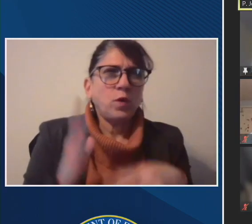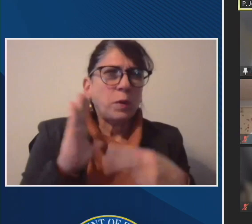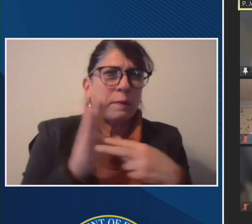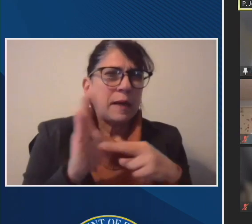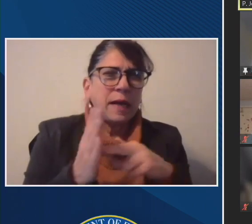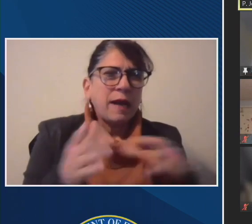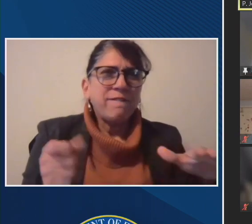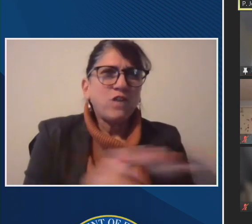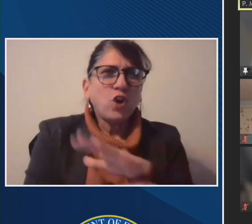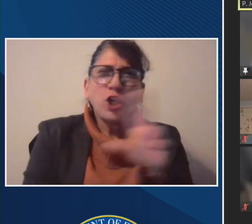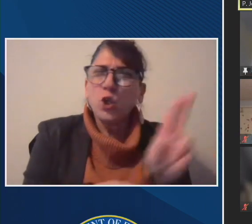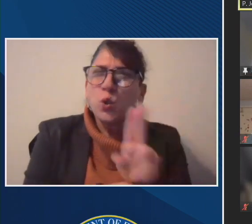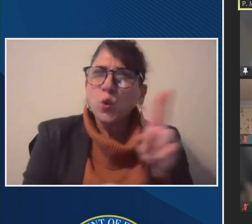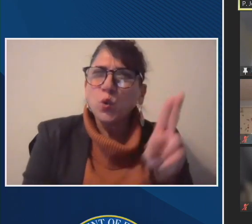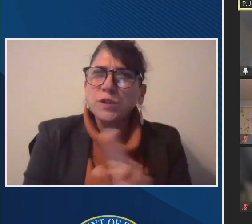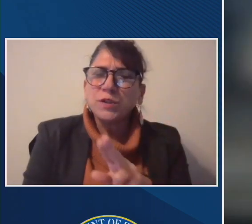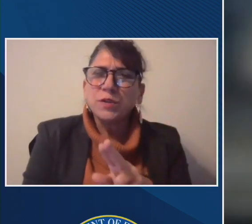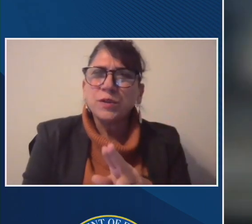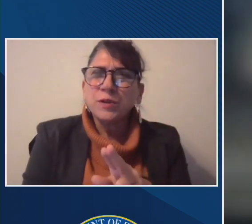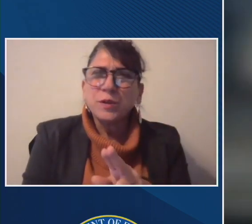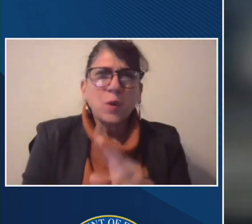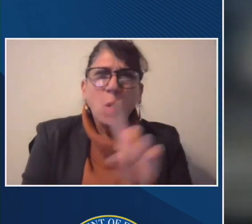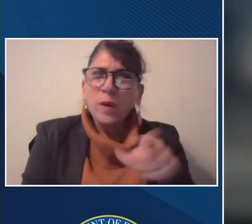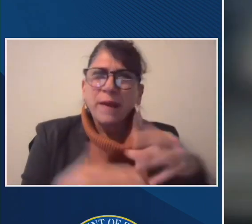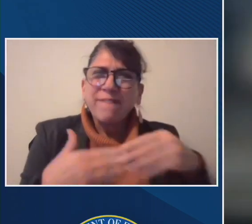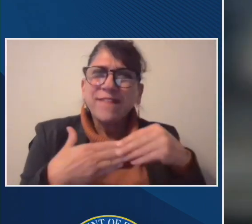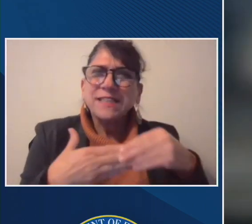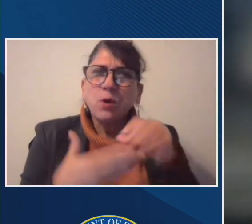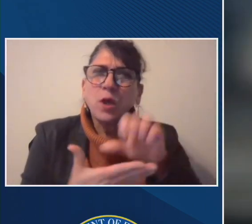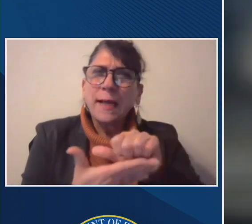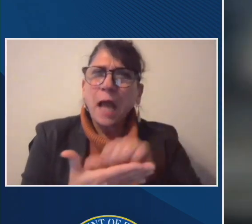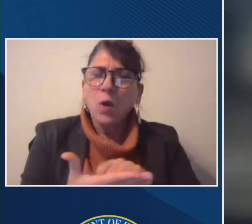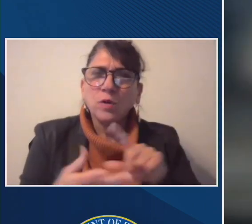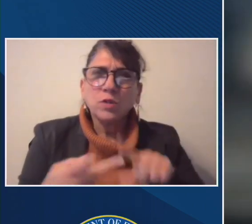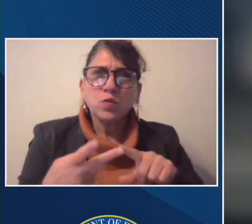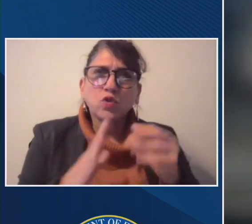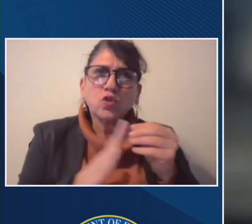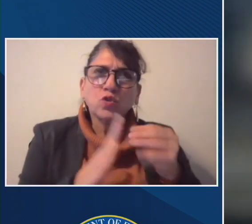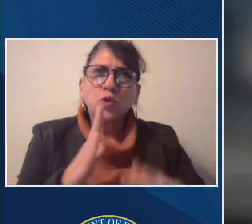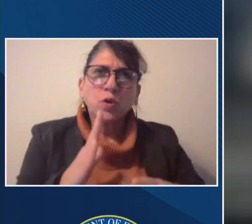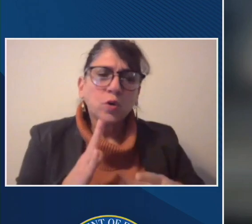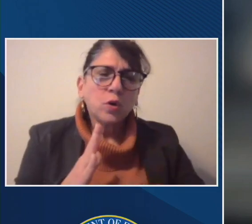Are they just talking about flex accounts here, or are they talking about students who purchase a meal plan and then don't